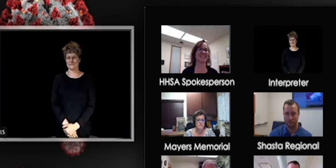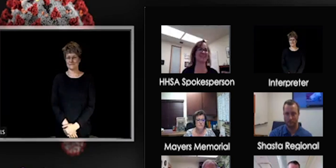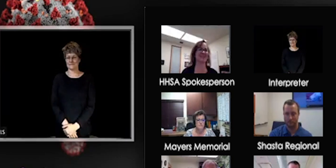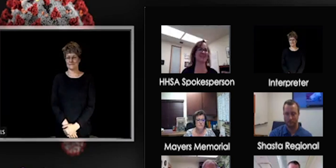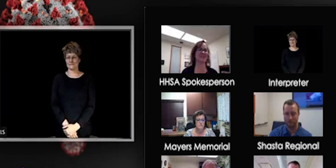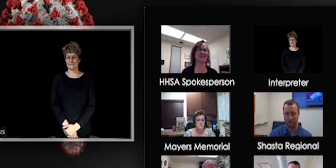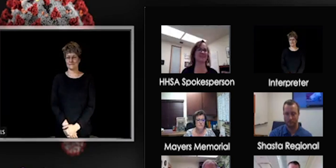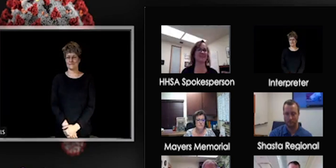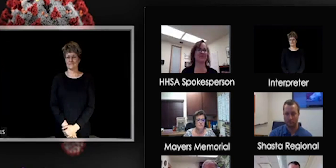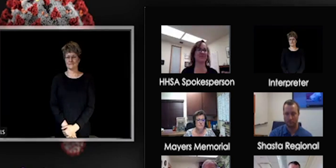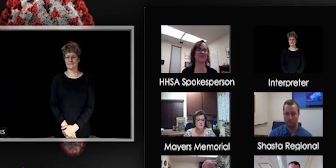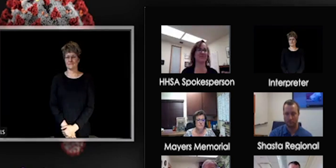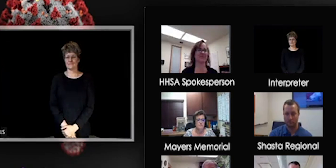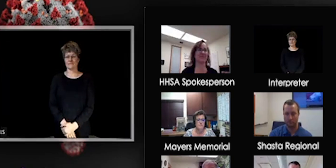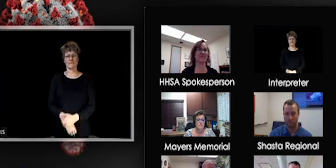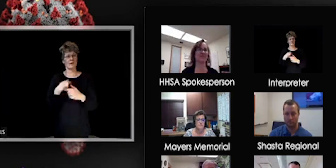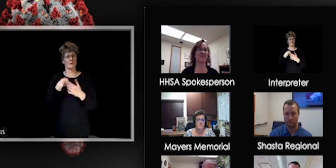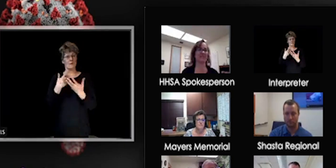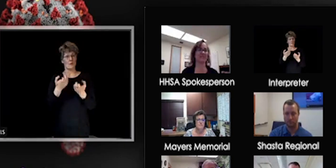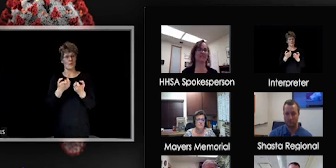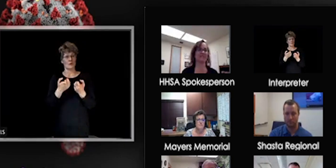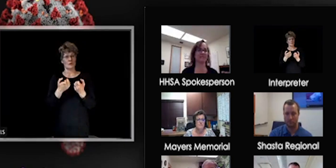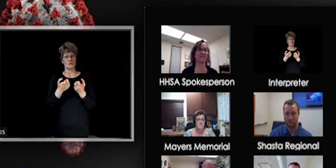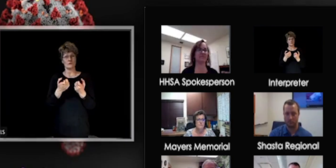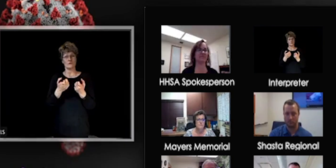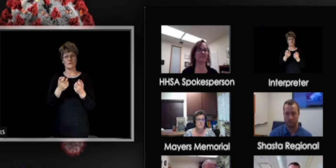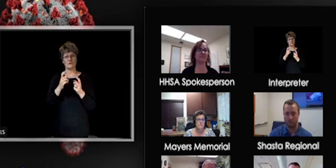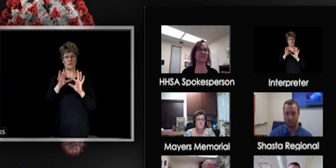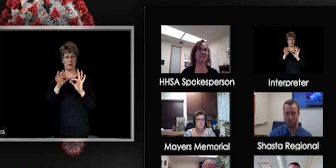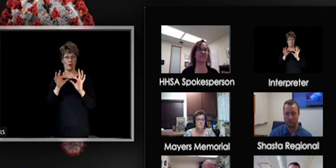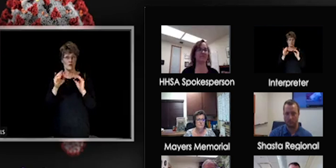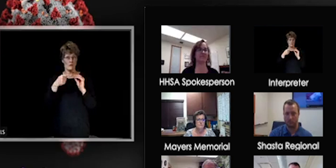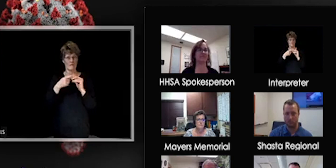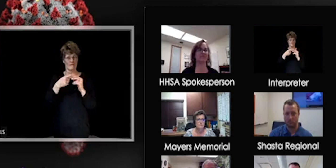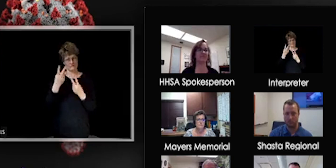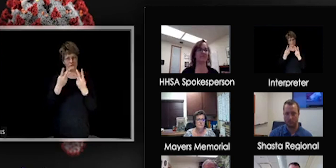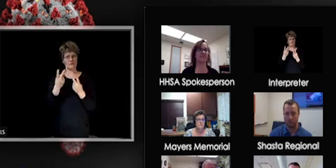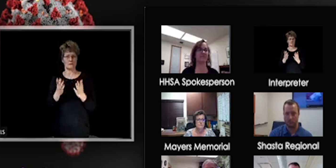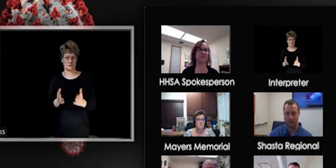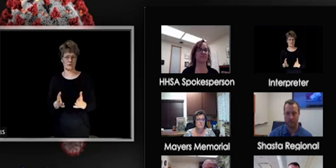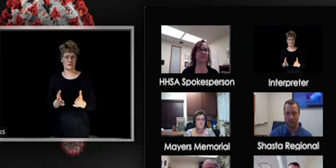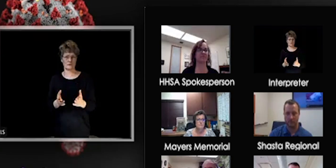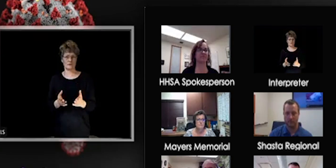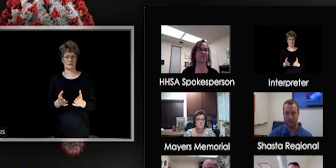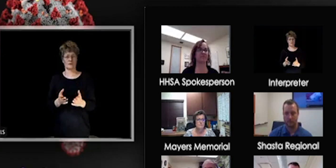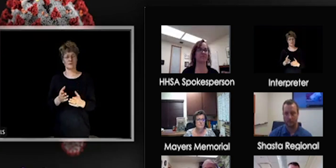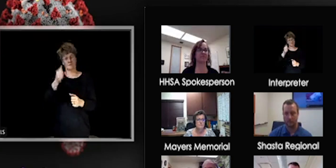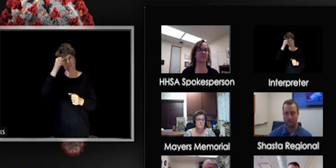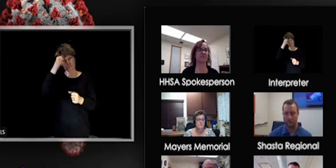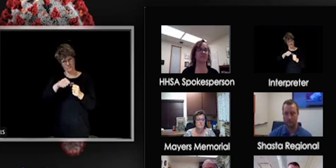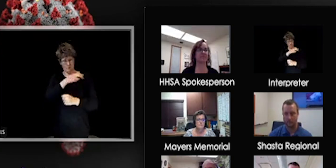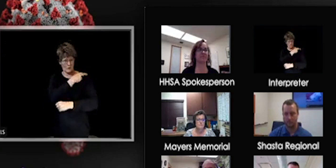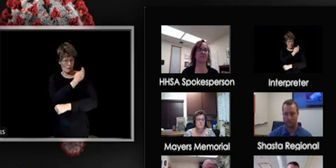a constant question that we get. So, we’ve talked about resuming many of the more elective